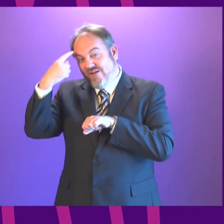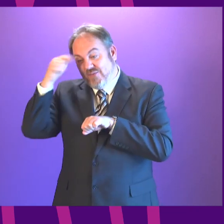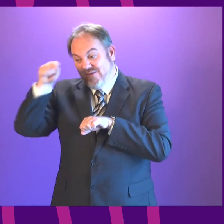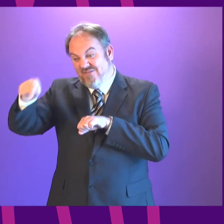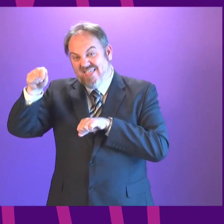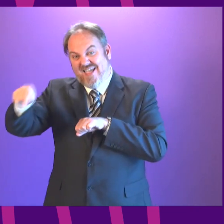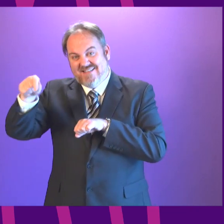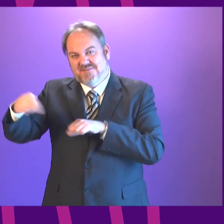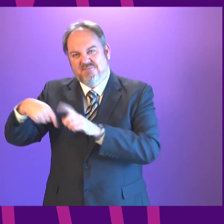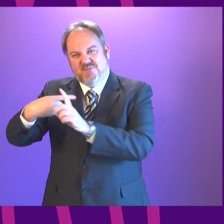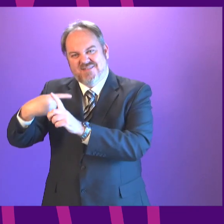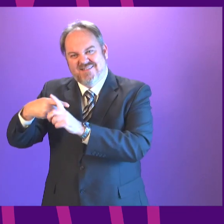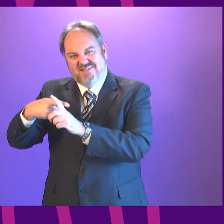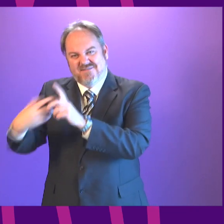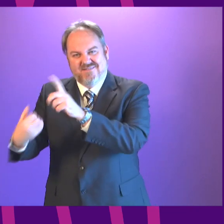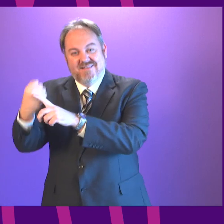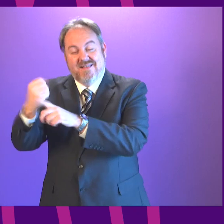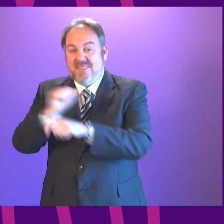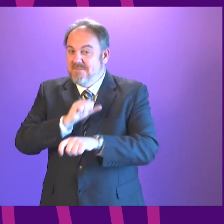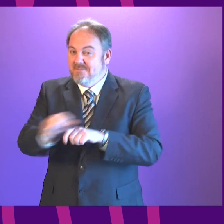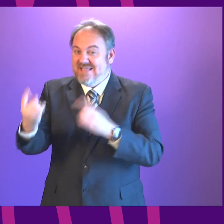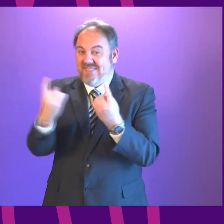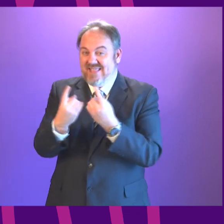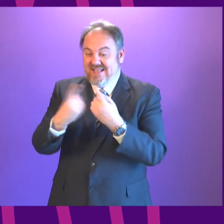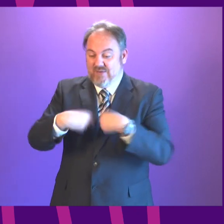For the moment, let us remember that the best gift that we can give this Christmas to those